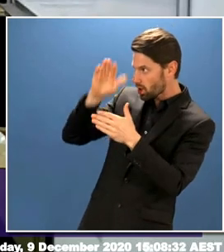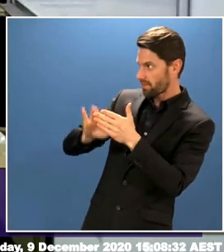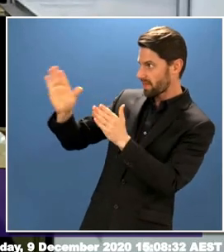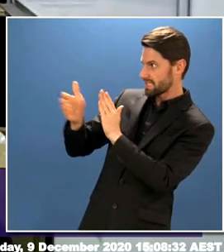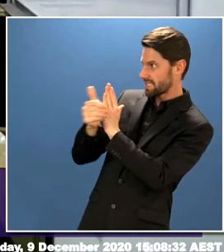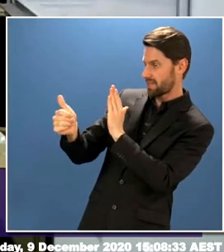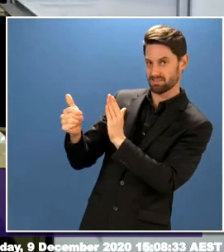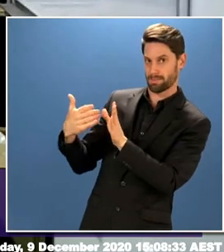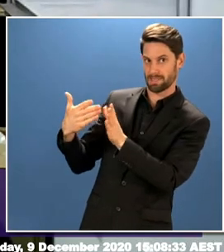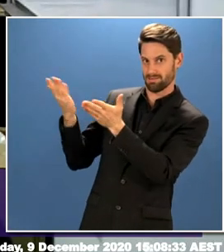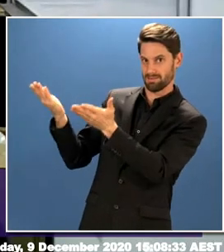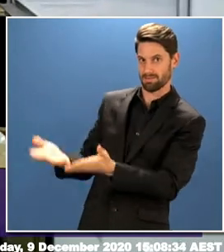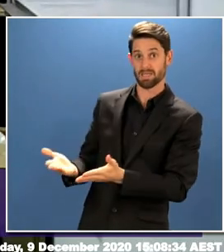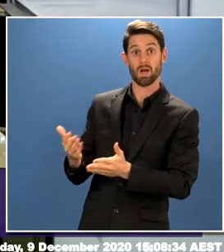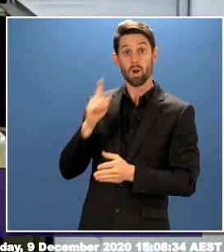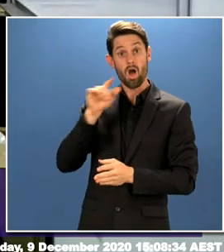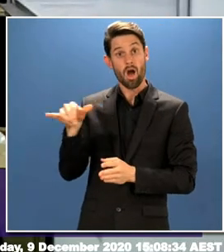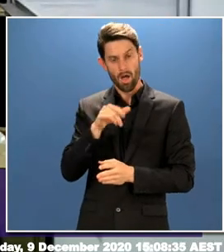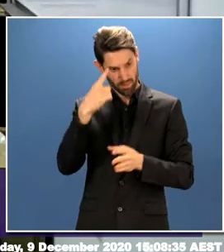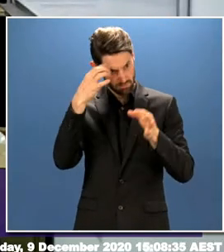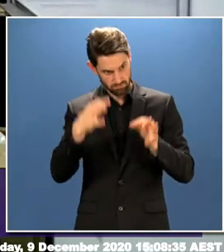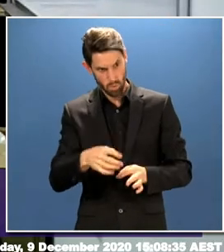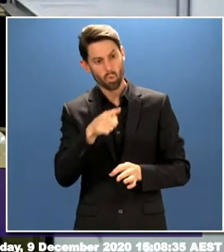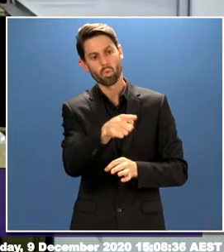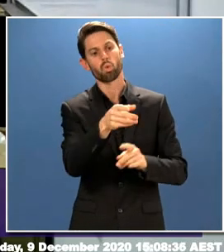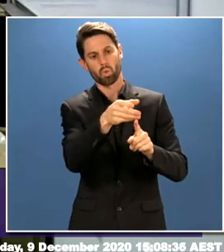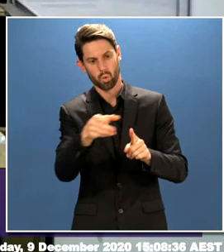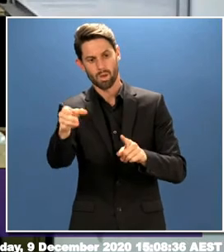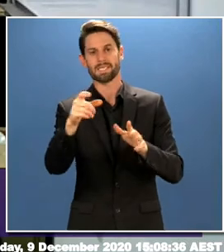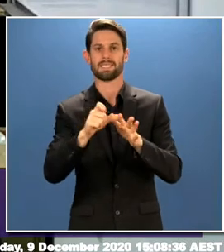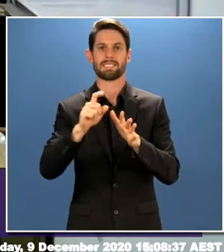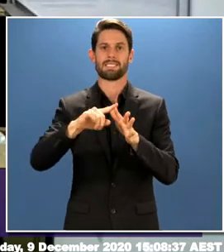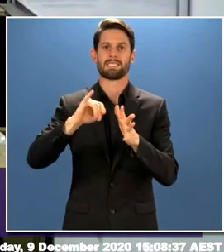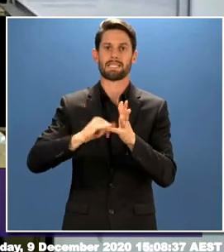you can be streamed into either a DES, so more intensive support, or Jobactive.